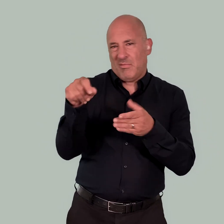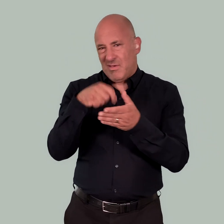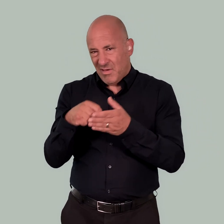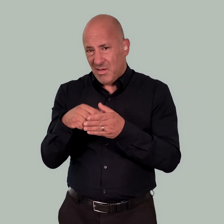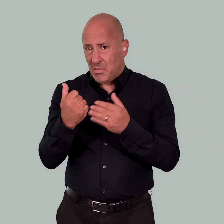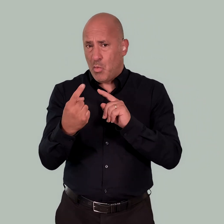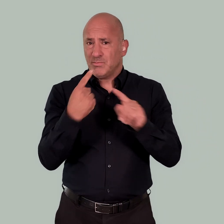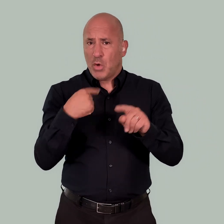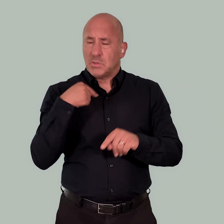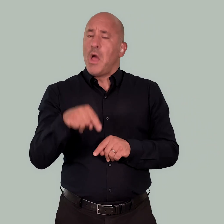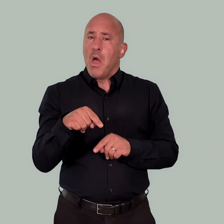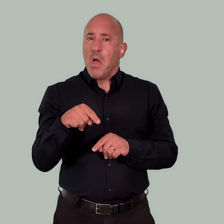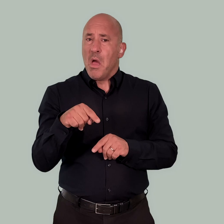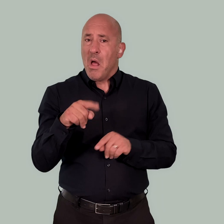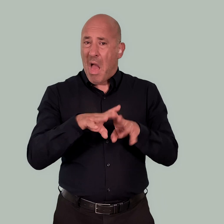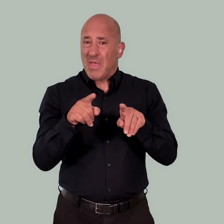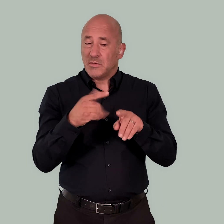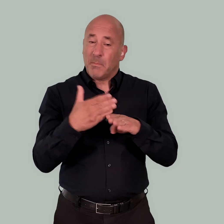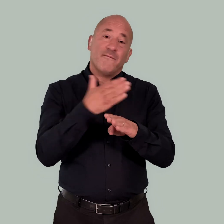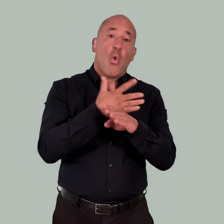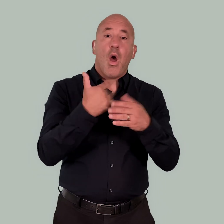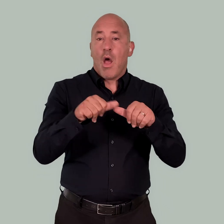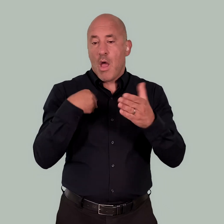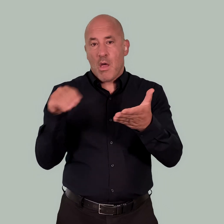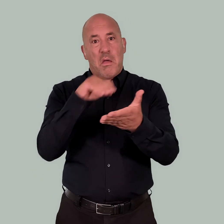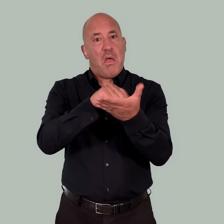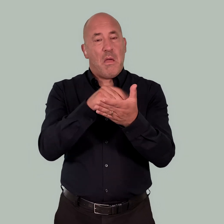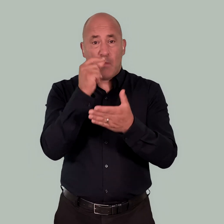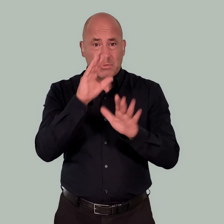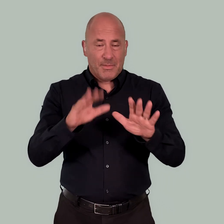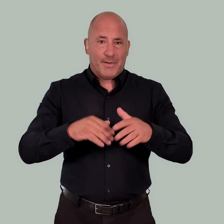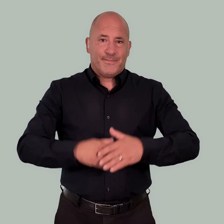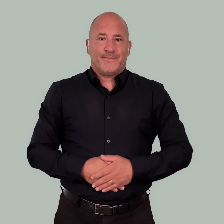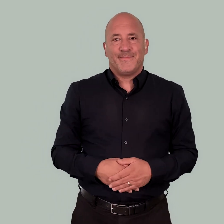may have responded in that way before it became available.